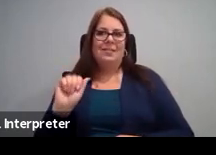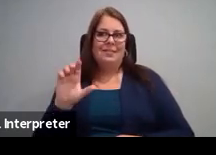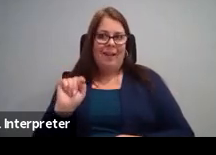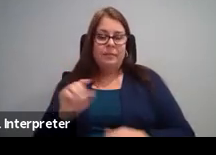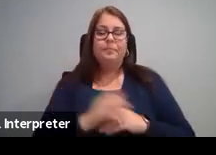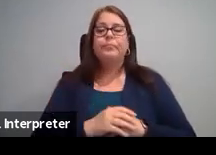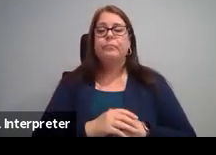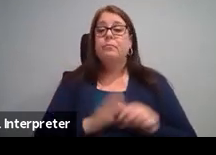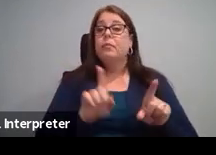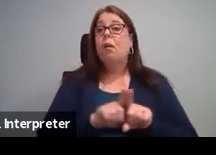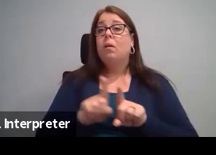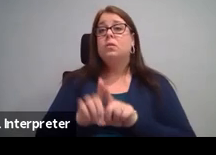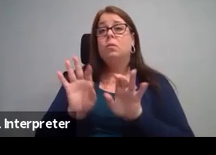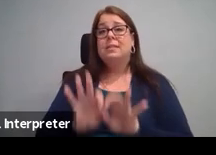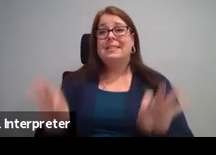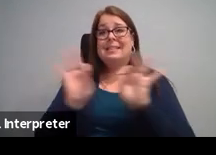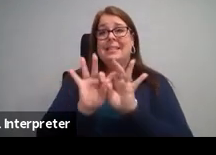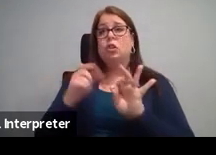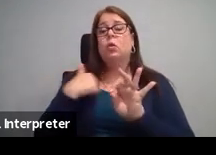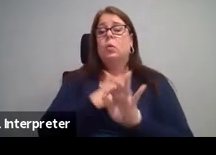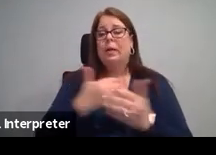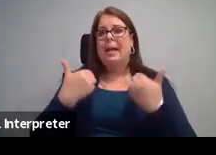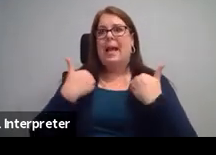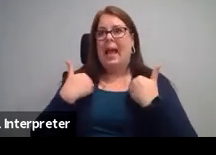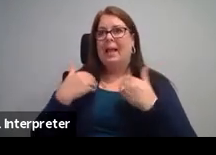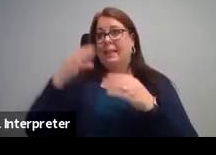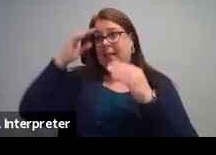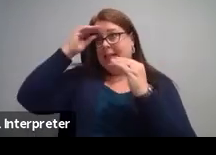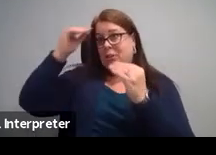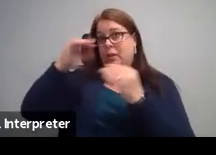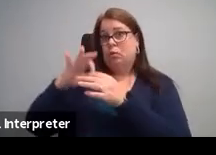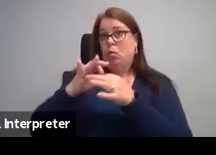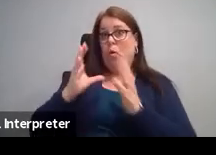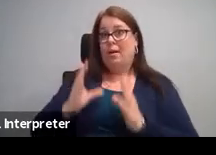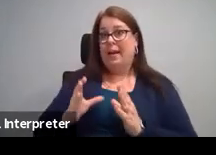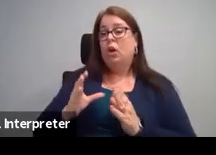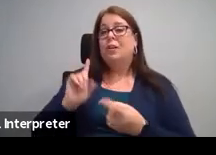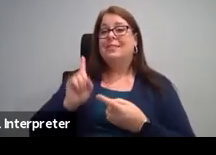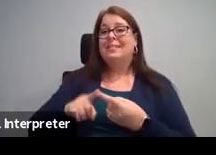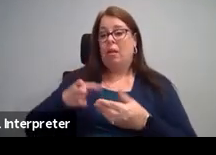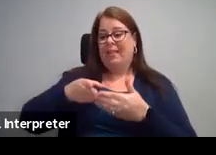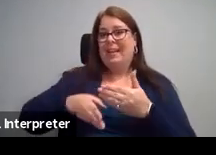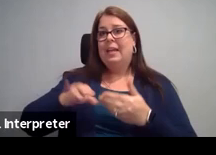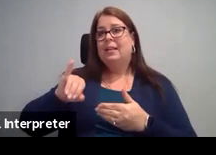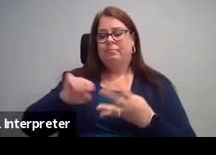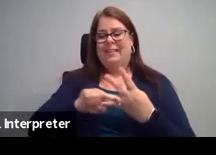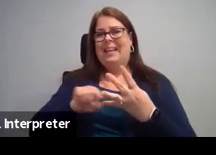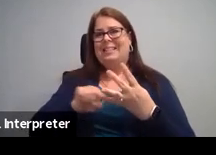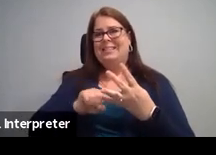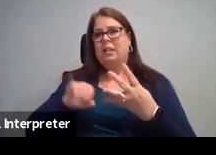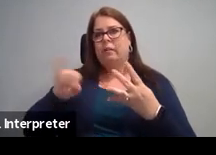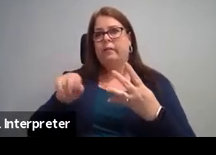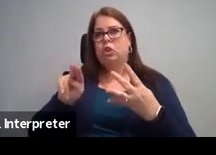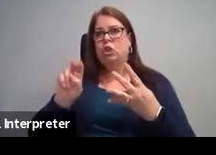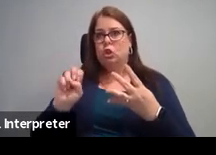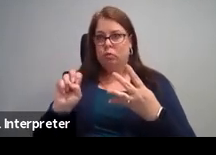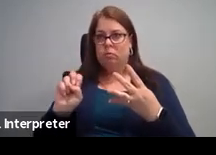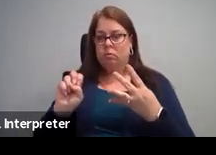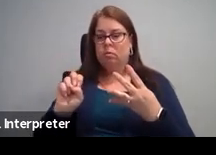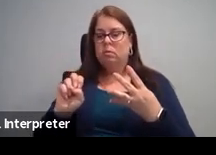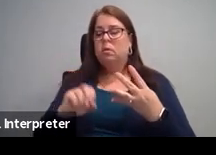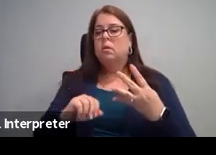Laurie Arnold: In our case we had instructional coordinator who is with us through the end of June, and she or I would sit in on the meetings, but having someone present and who is